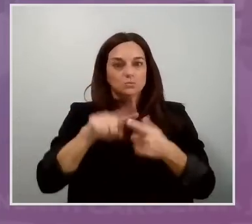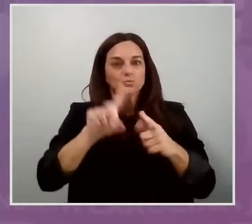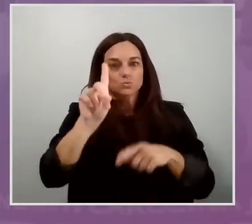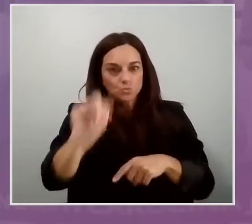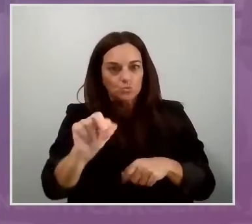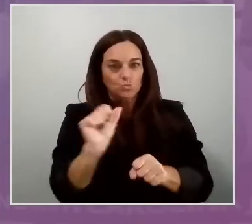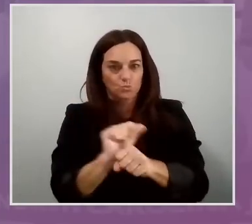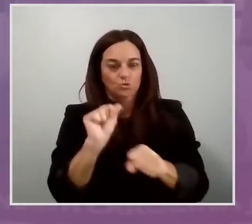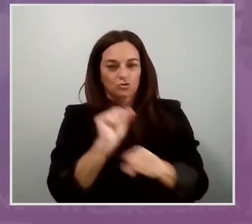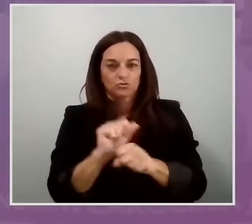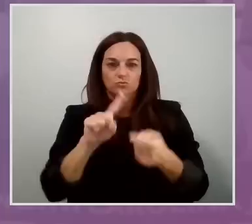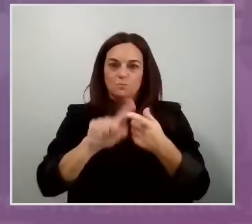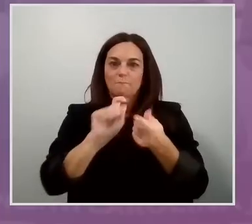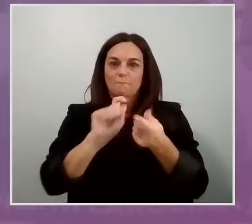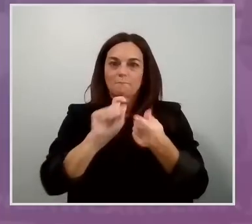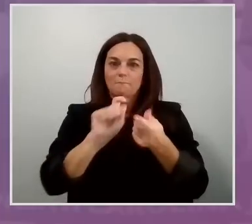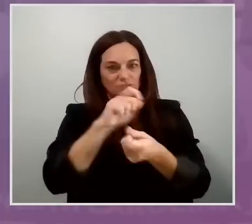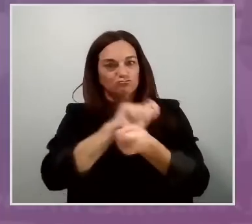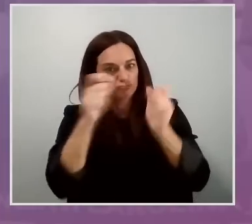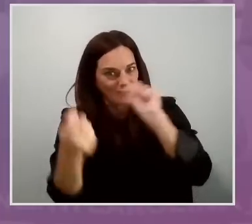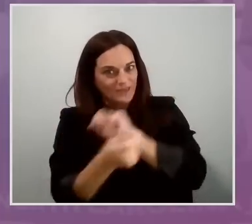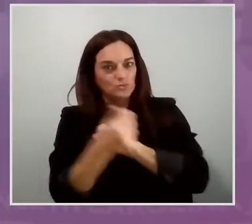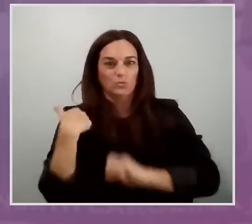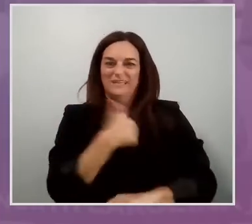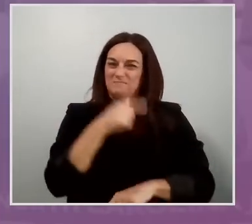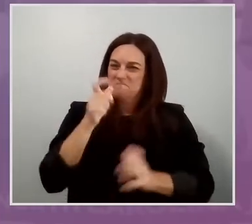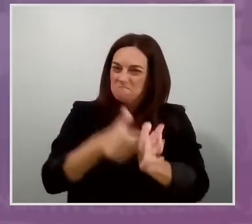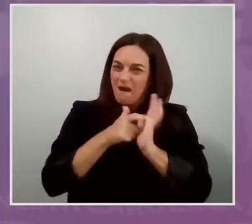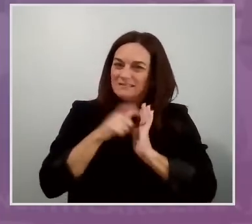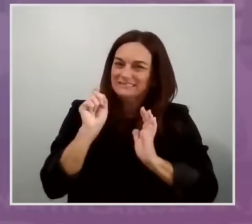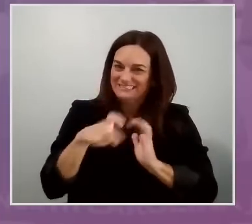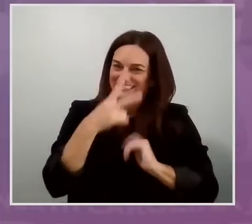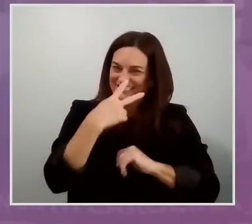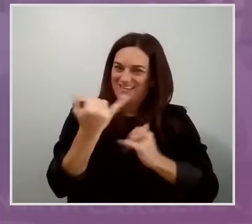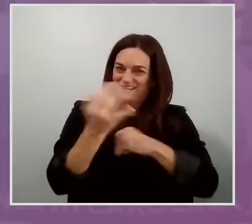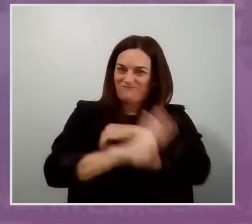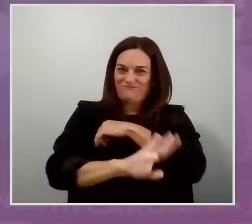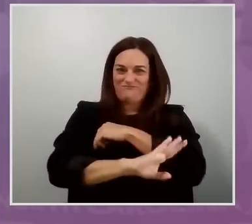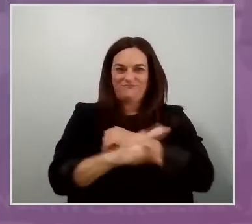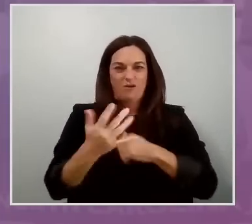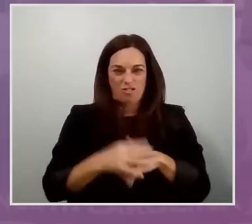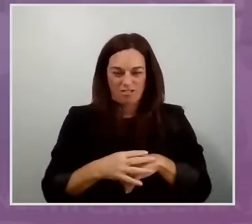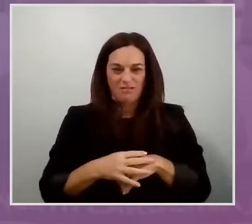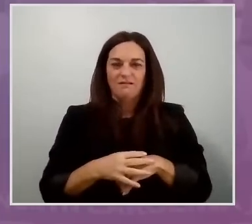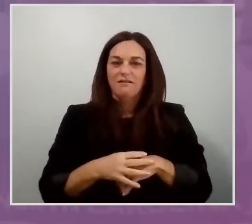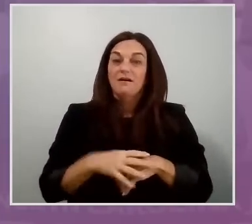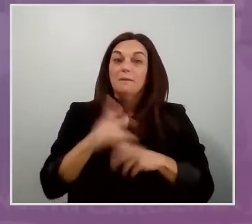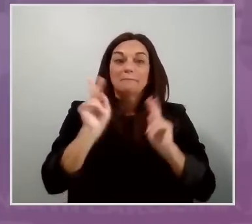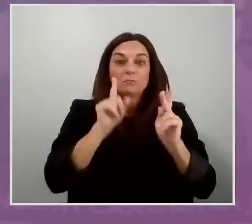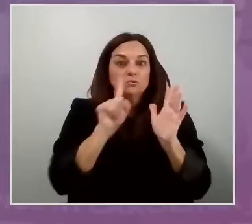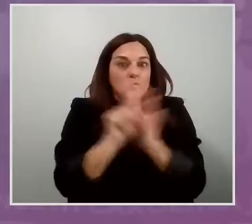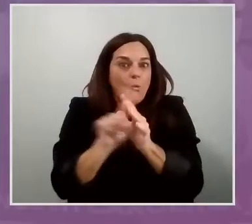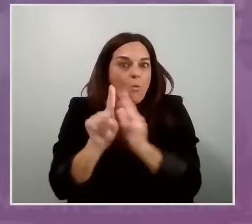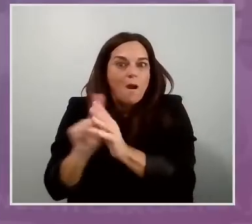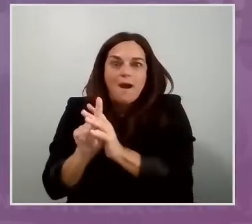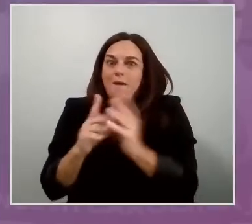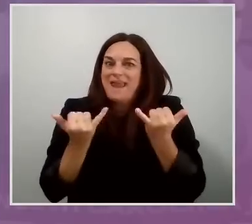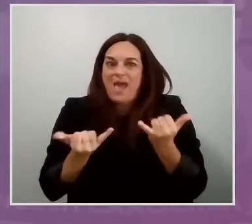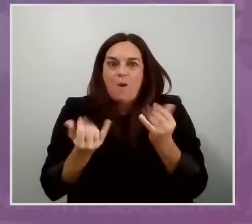WHO ARE VOLUNTEERING FOR THE